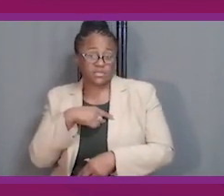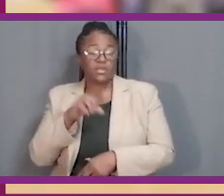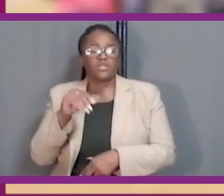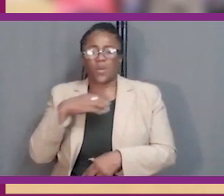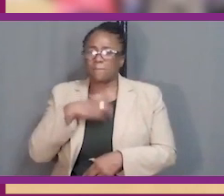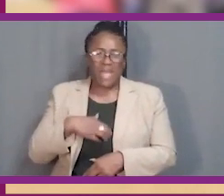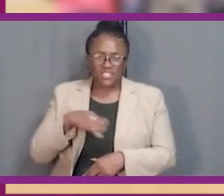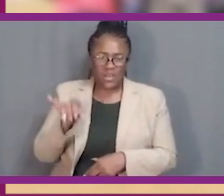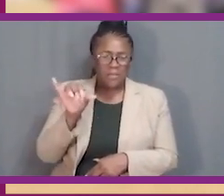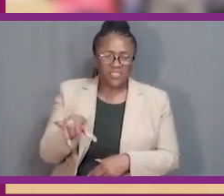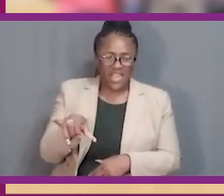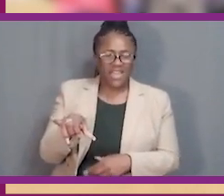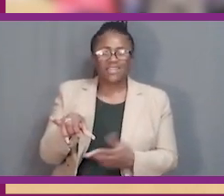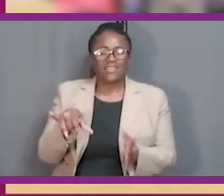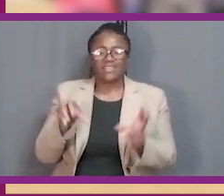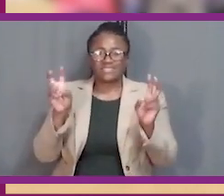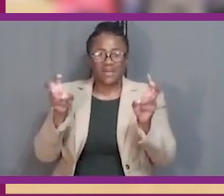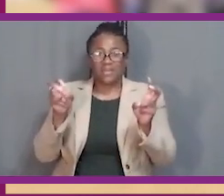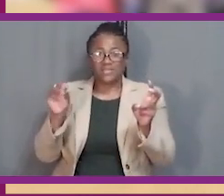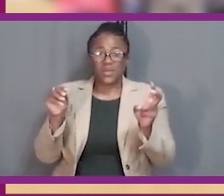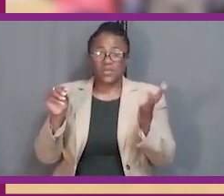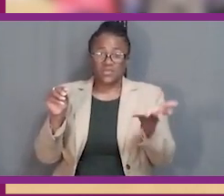Angeline Akai-Lodi: It is very important that we prioritize disability